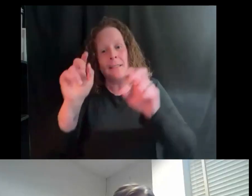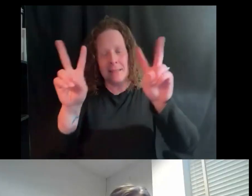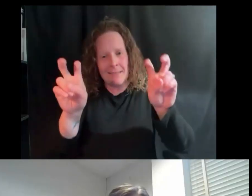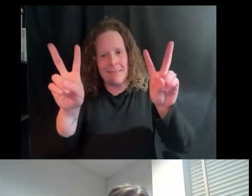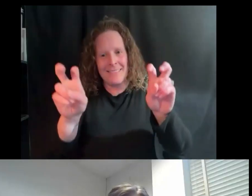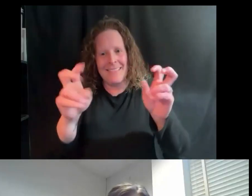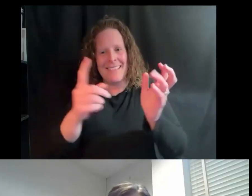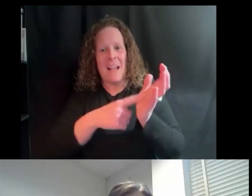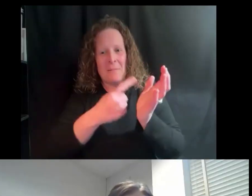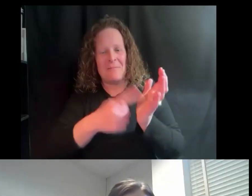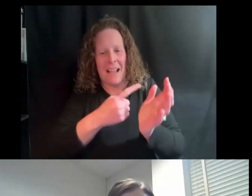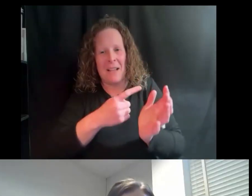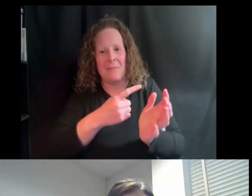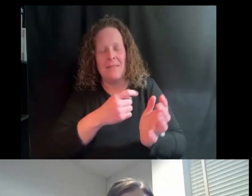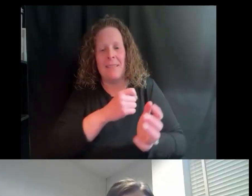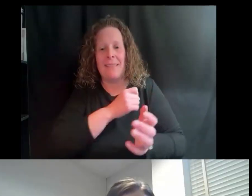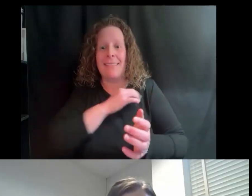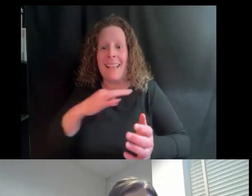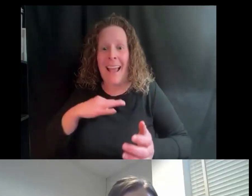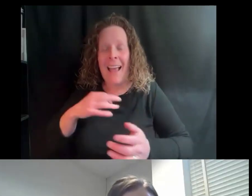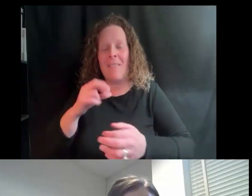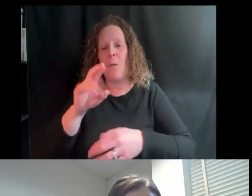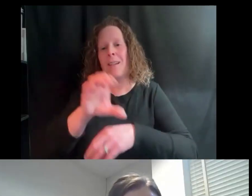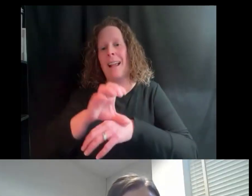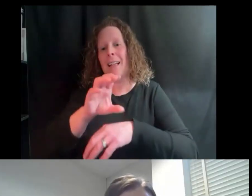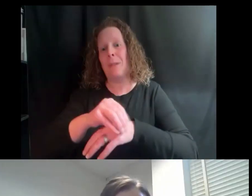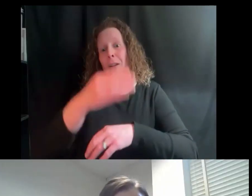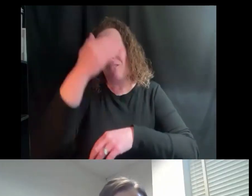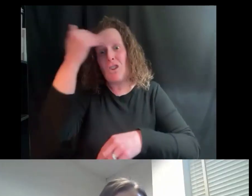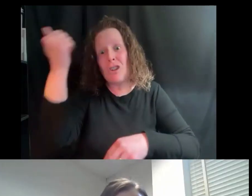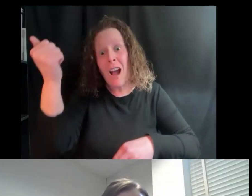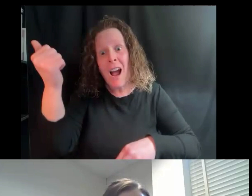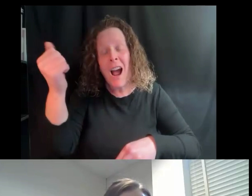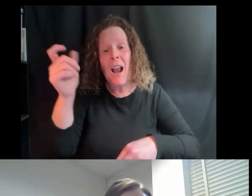meeting. Because sometimes they just